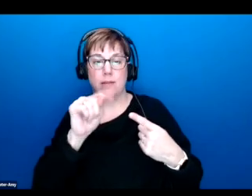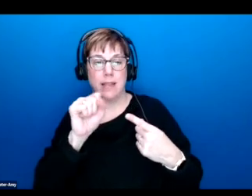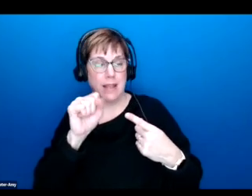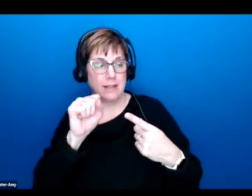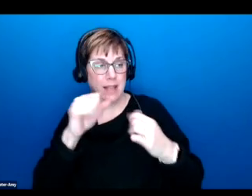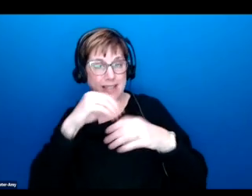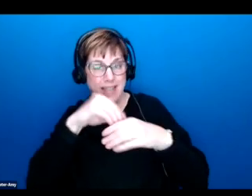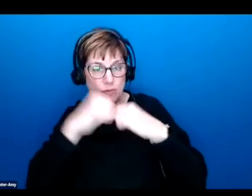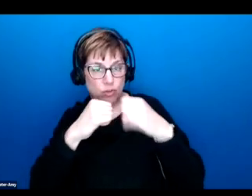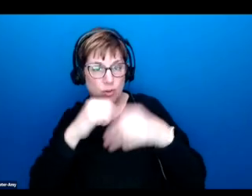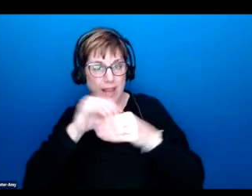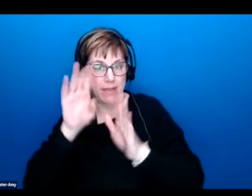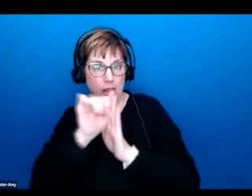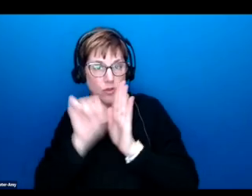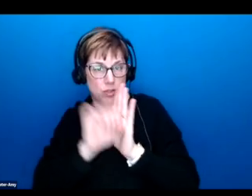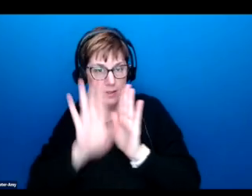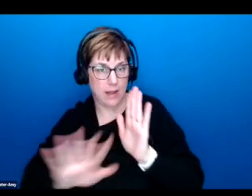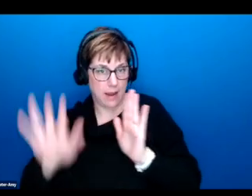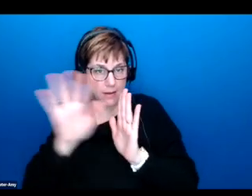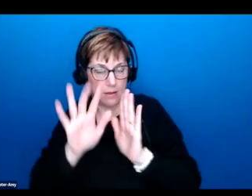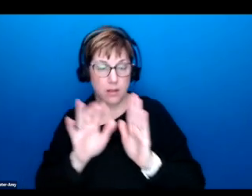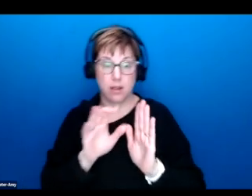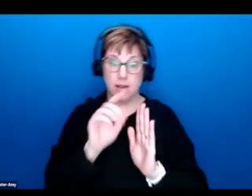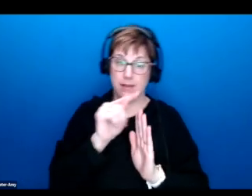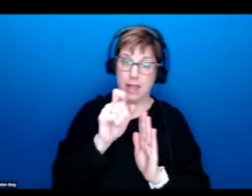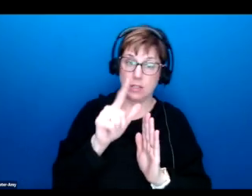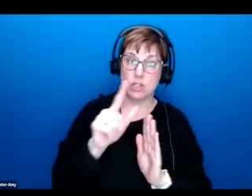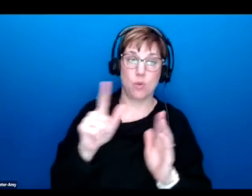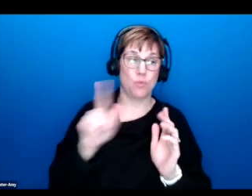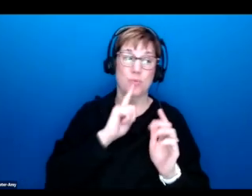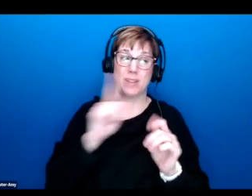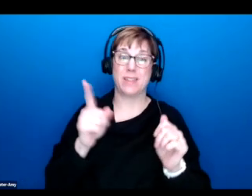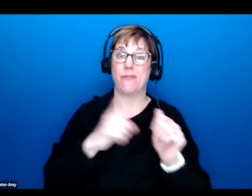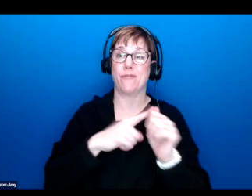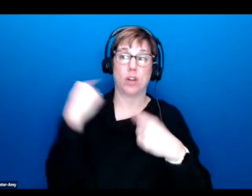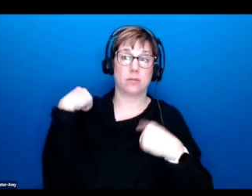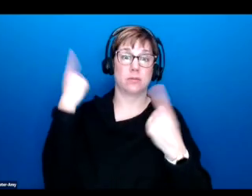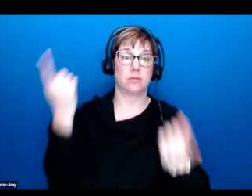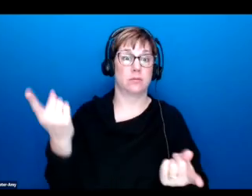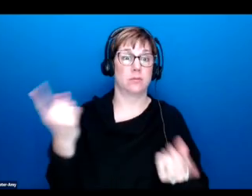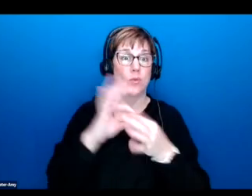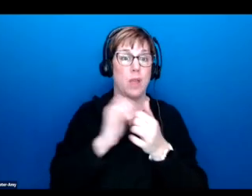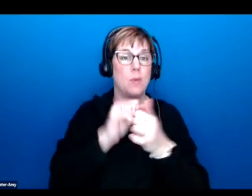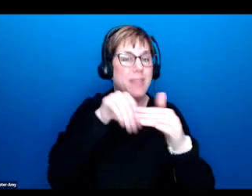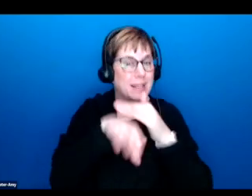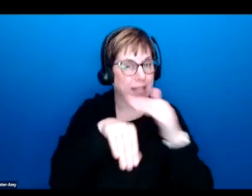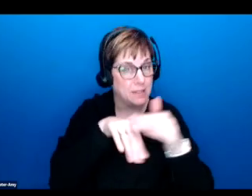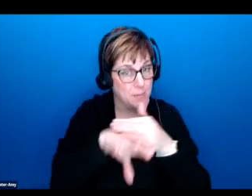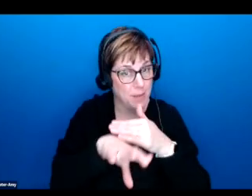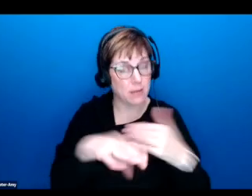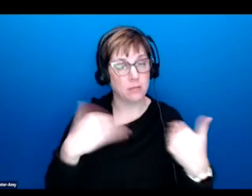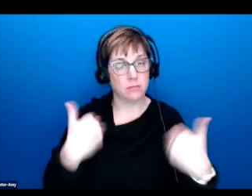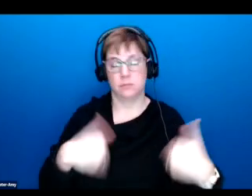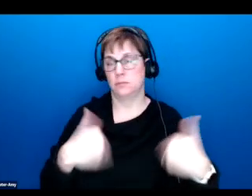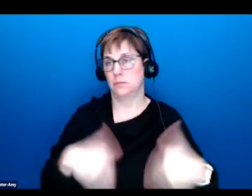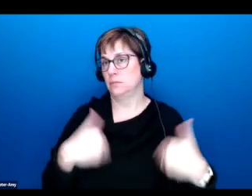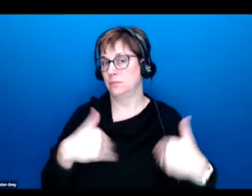This tool is one of the first of its kind in terms of accessibility features, and it's also interactive.